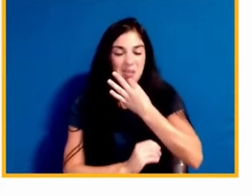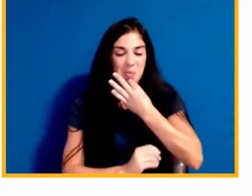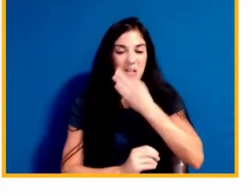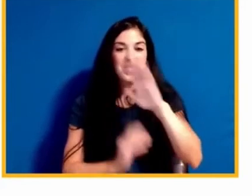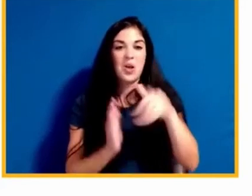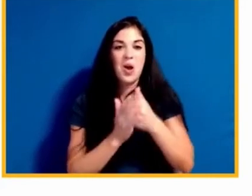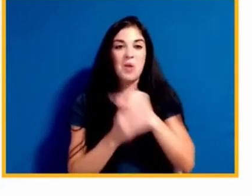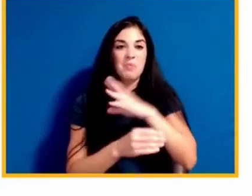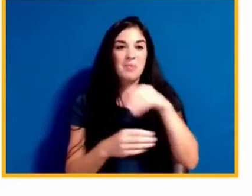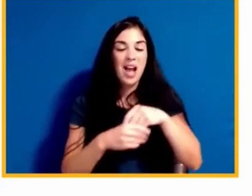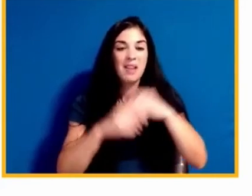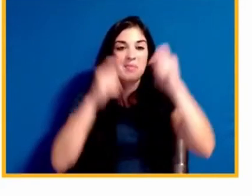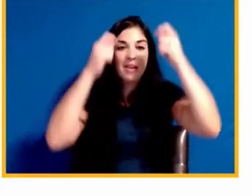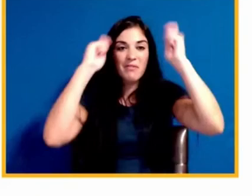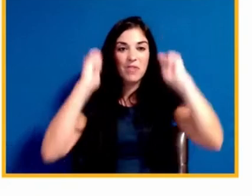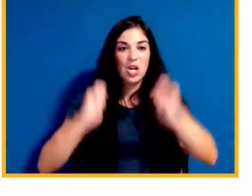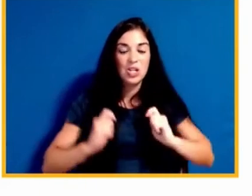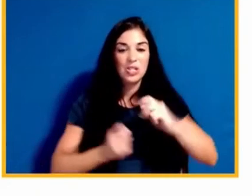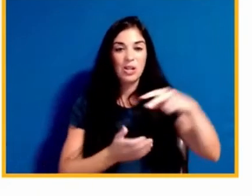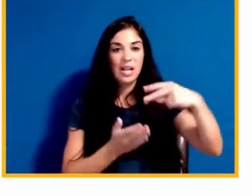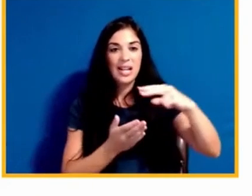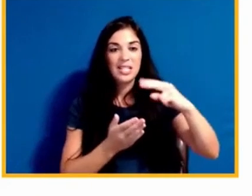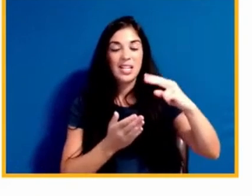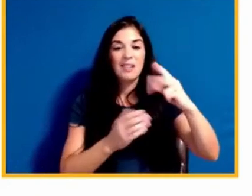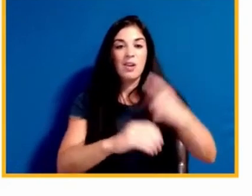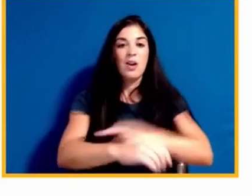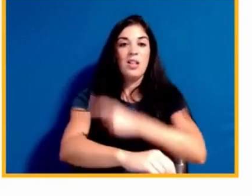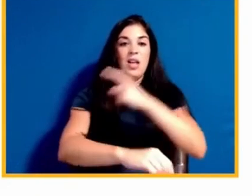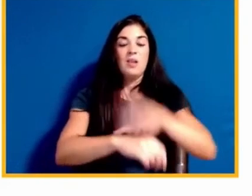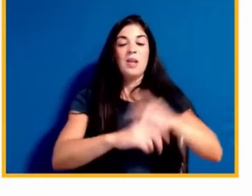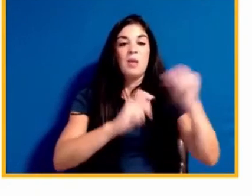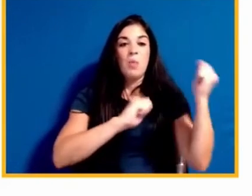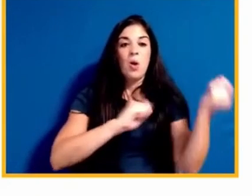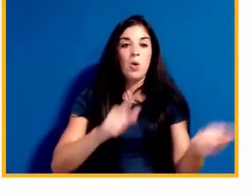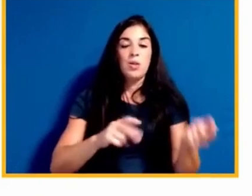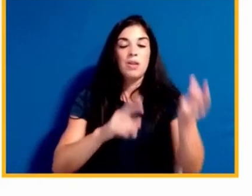in the fursuit dancing game for a long period of time, they're all extremely respected,